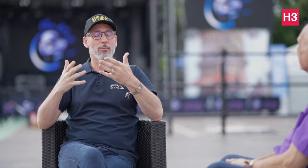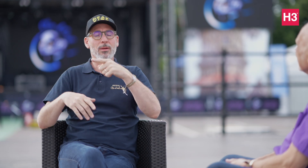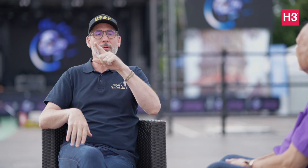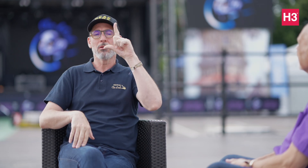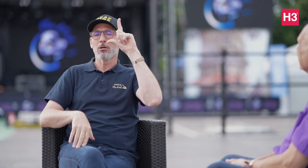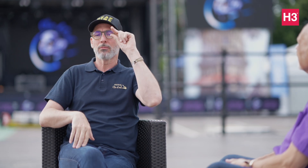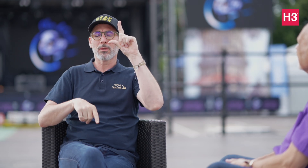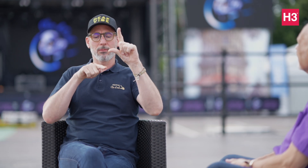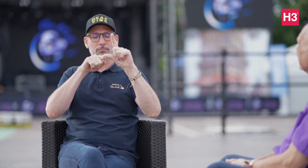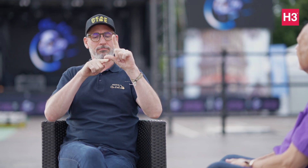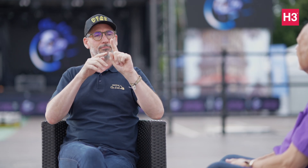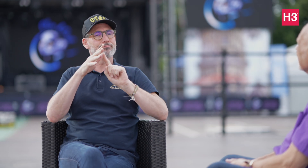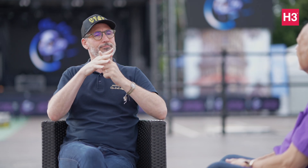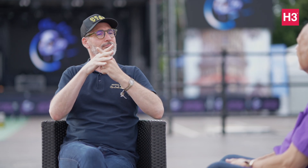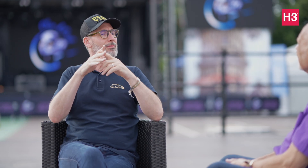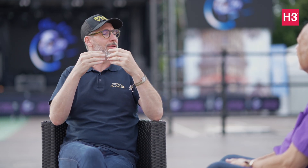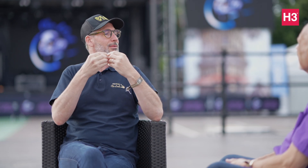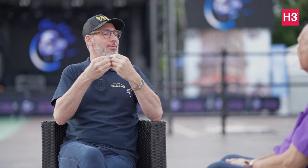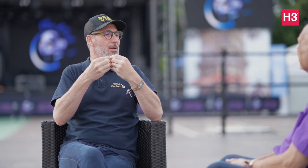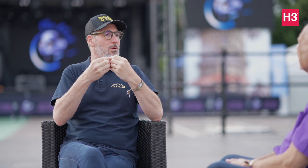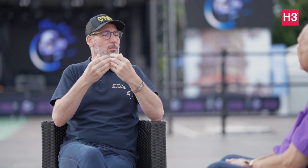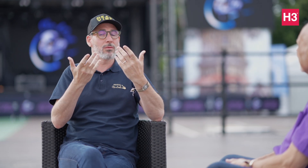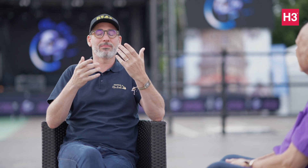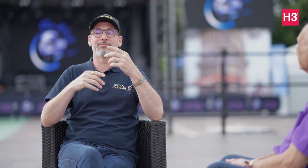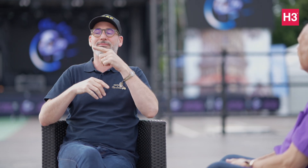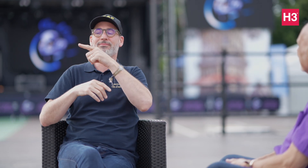When I returned to France, I realized that I needed